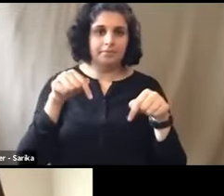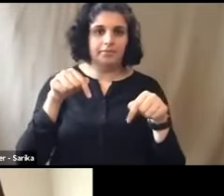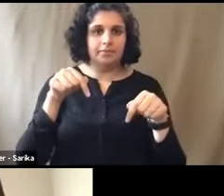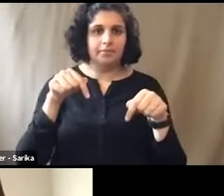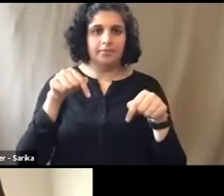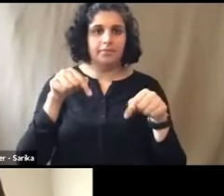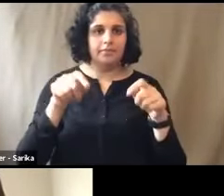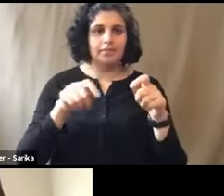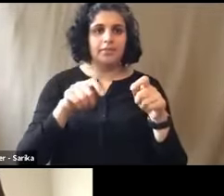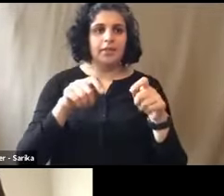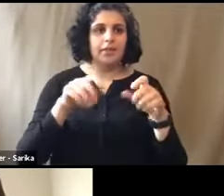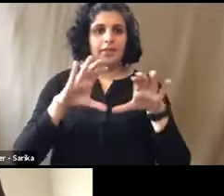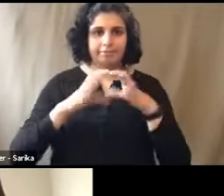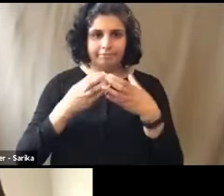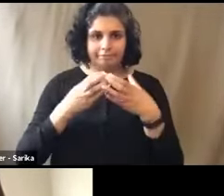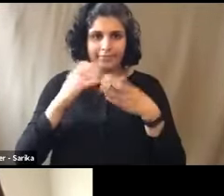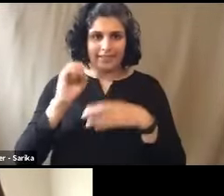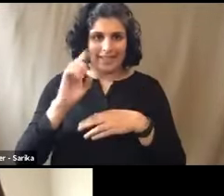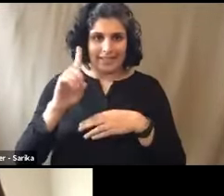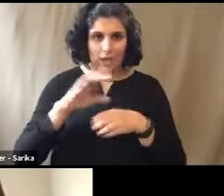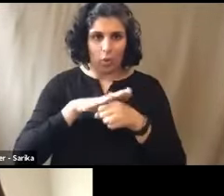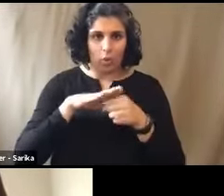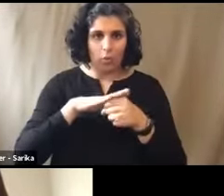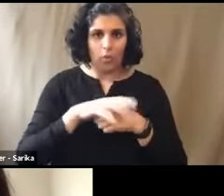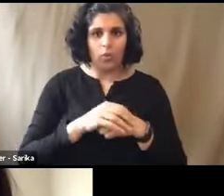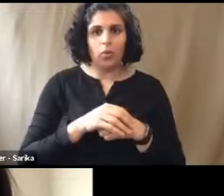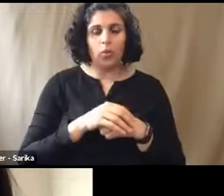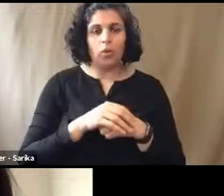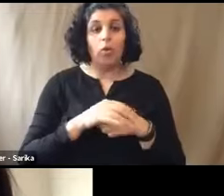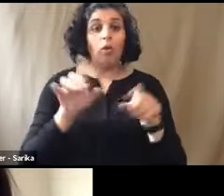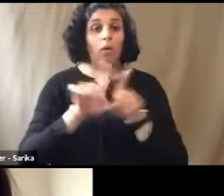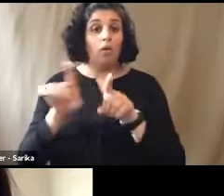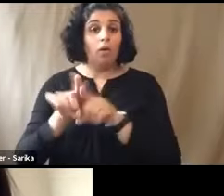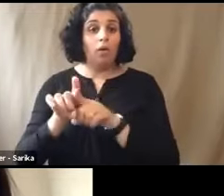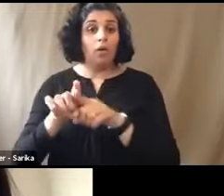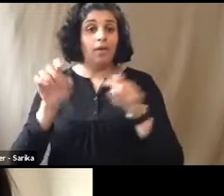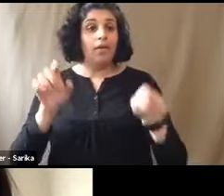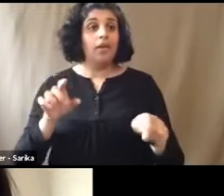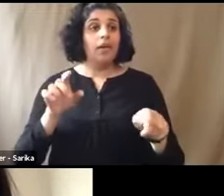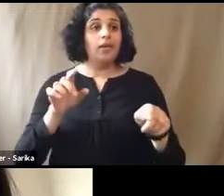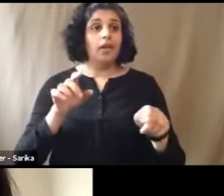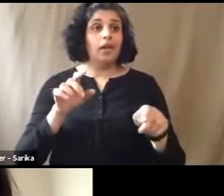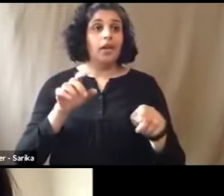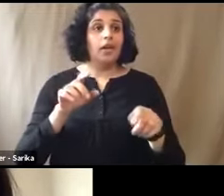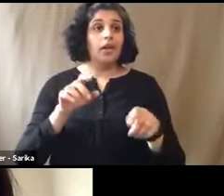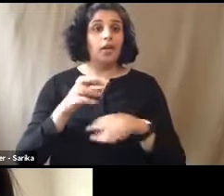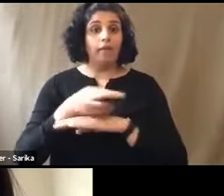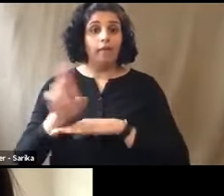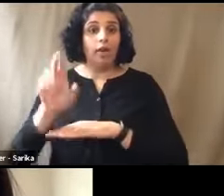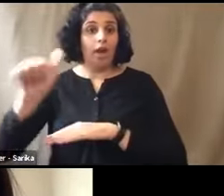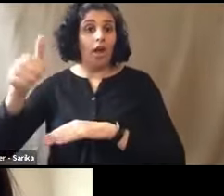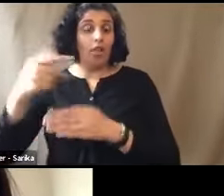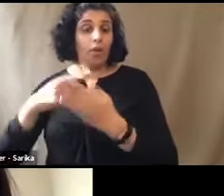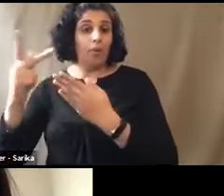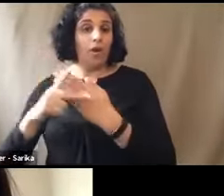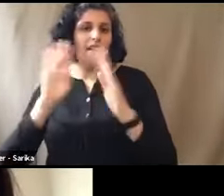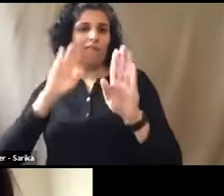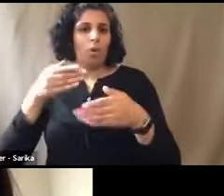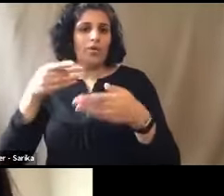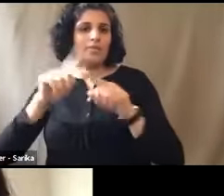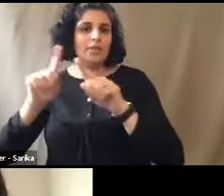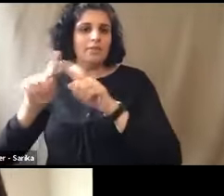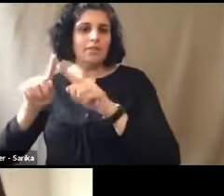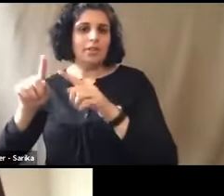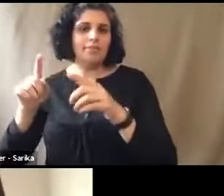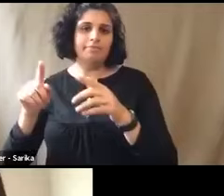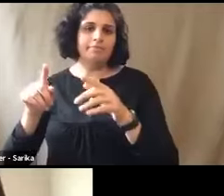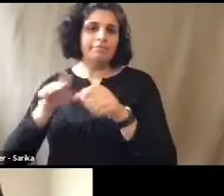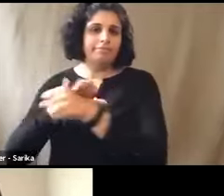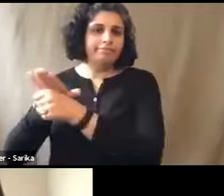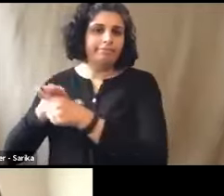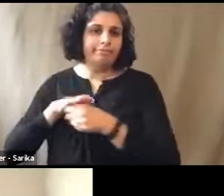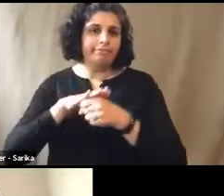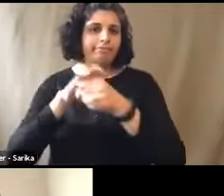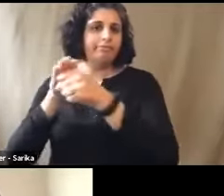San Diego, and we can also refer you to the other programs that focus on different sectors,